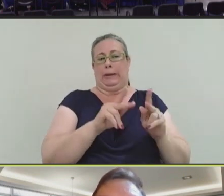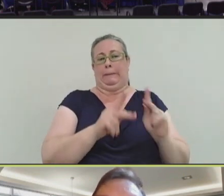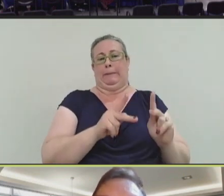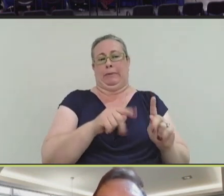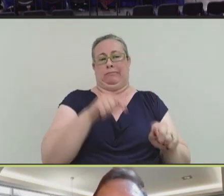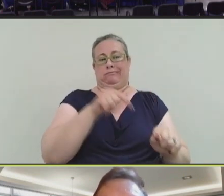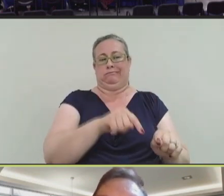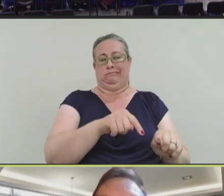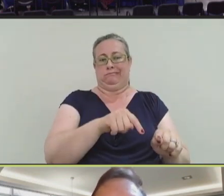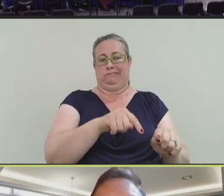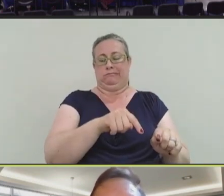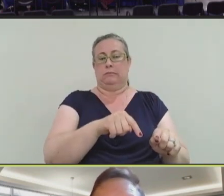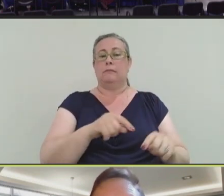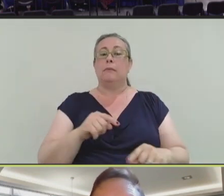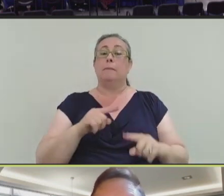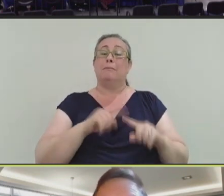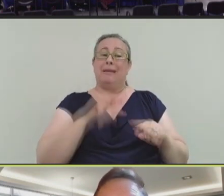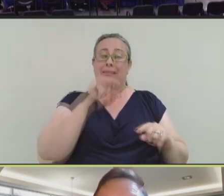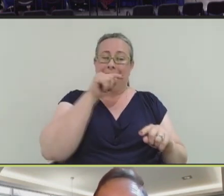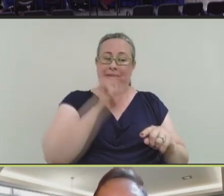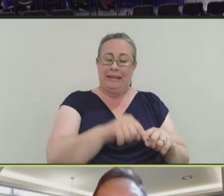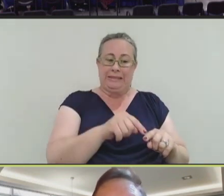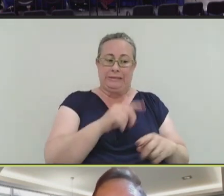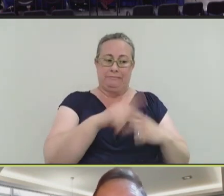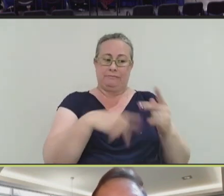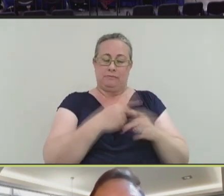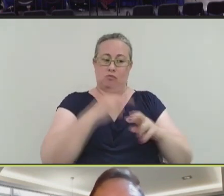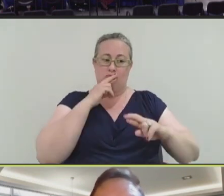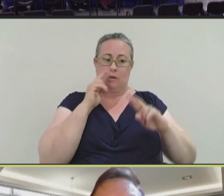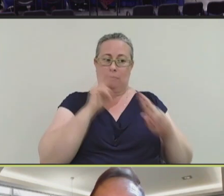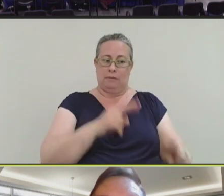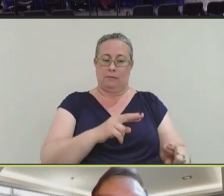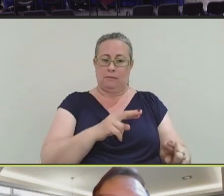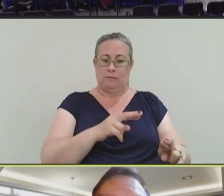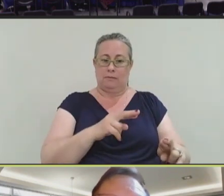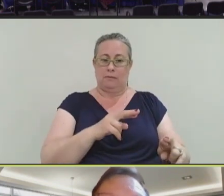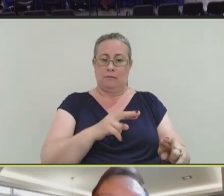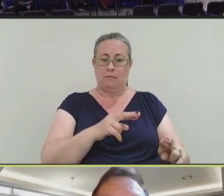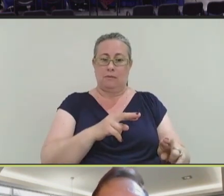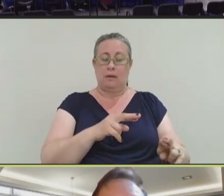this inherent endogenous immune response allows immune checkpoint inhibitors,